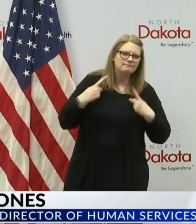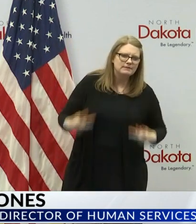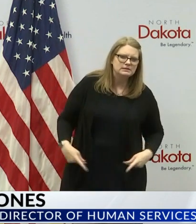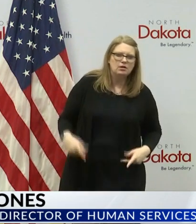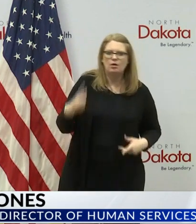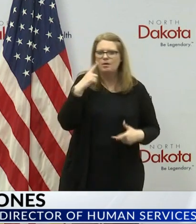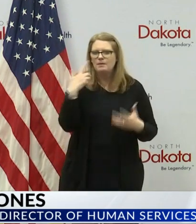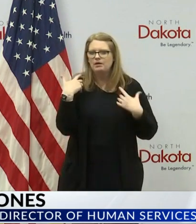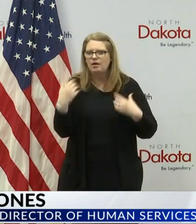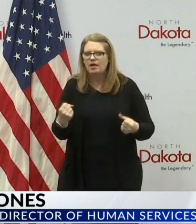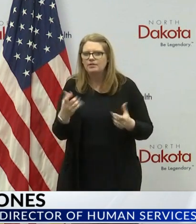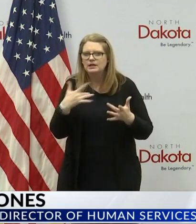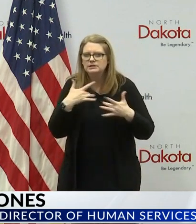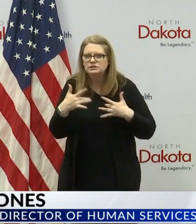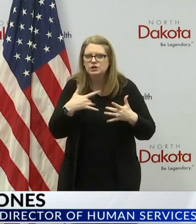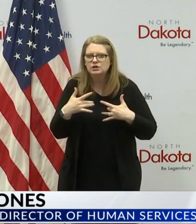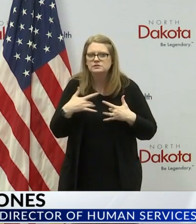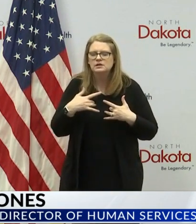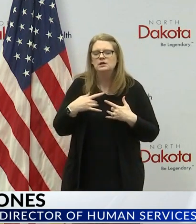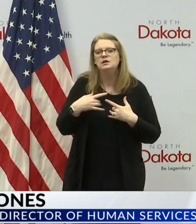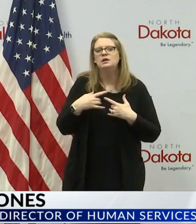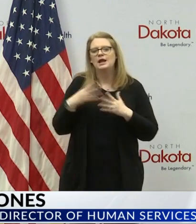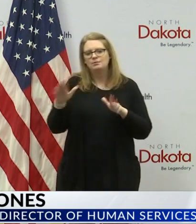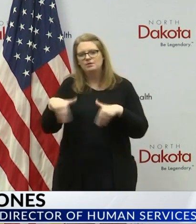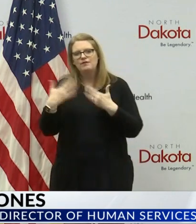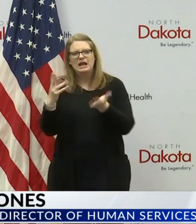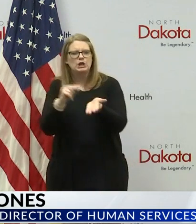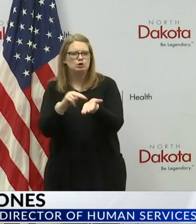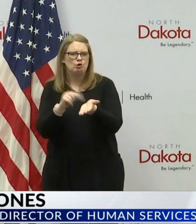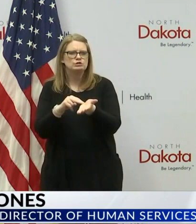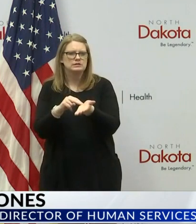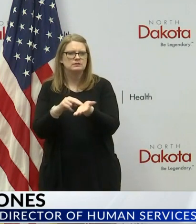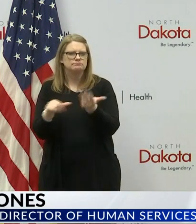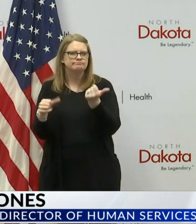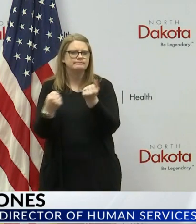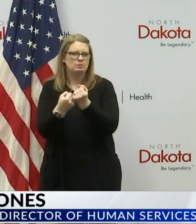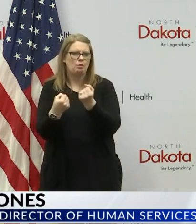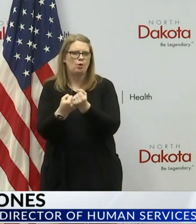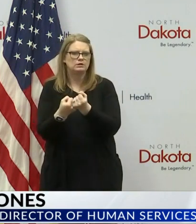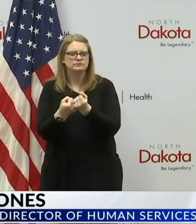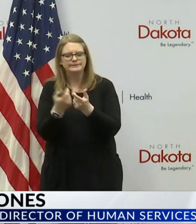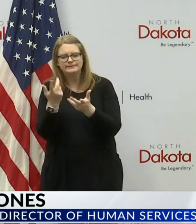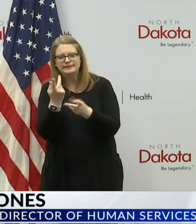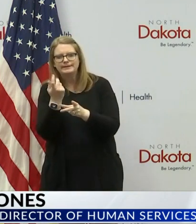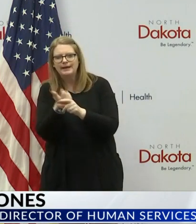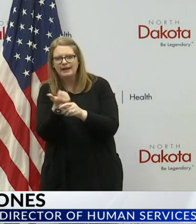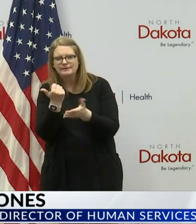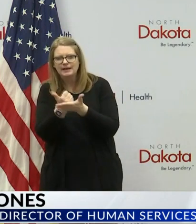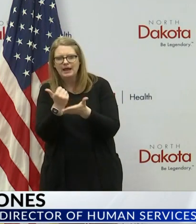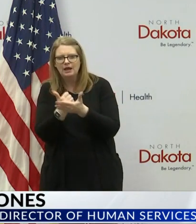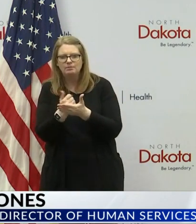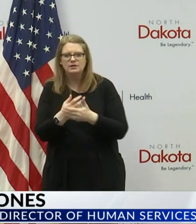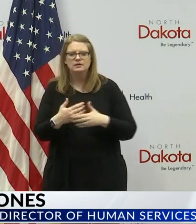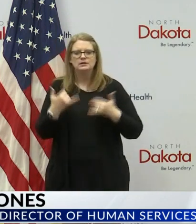INDIVIDUALS WHO ARE COVID POSITIVE OR NEED TO BE QUARANTINED AND WHILE DOING THAT WE ARE ABLE TO IDENTIFY PHYSICAL AND MENTAL HEALTH CONCERNS AND WE HAVE PROVIDED